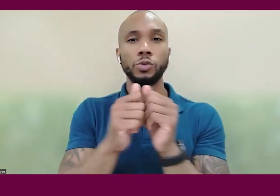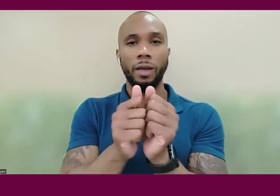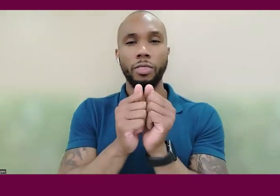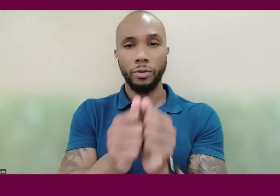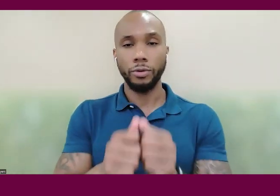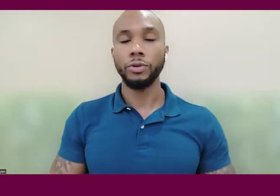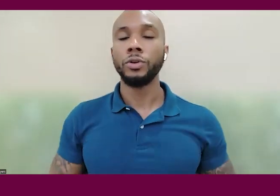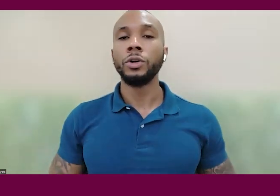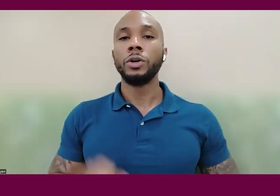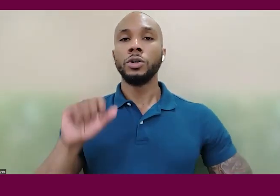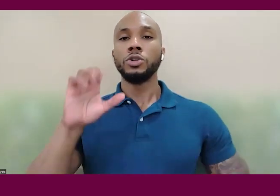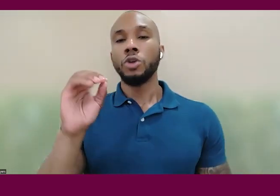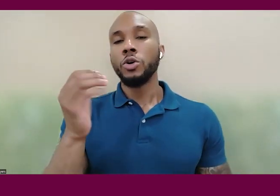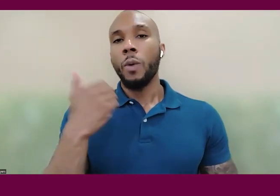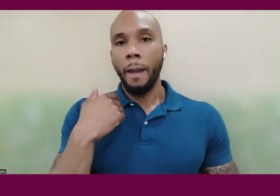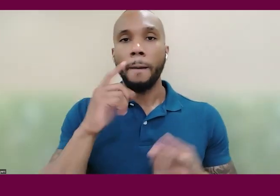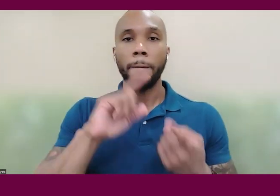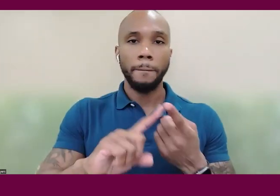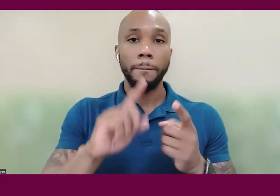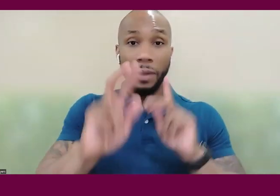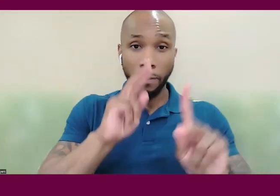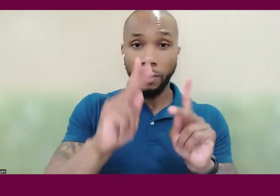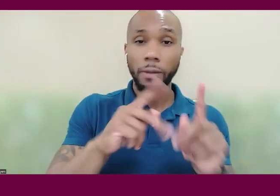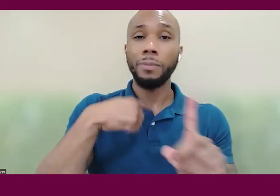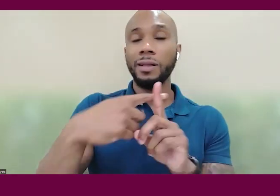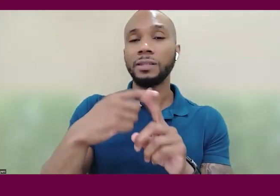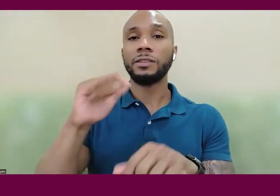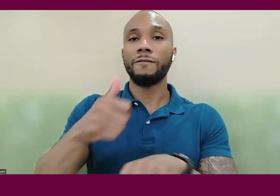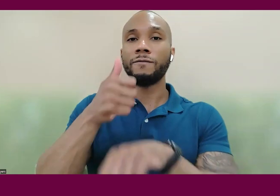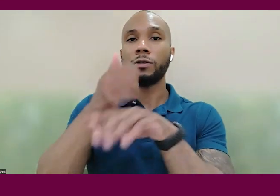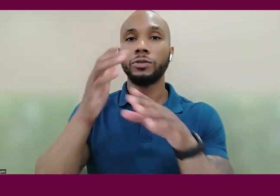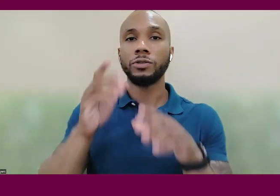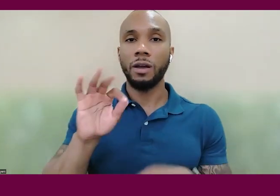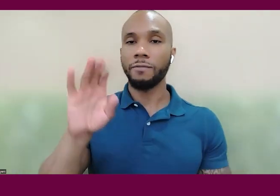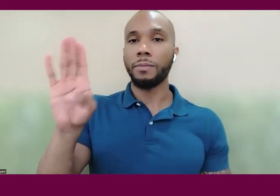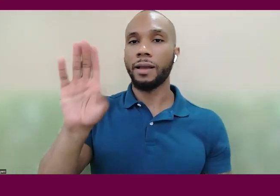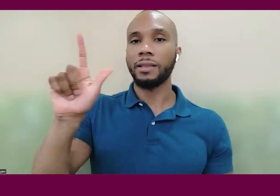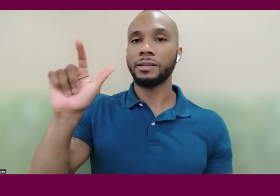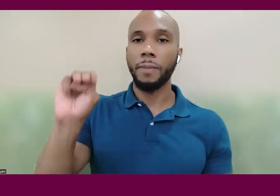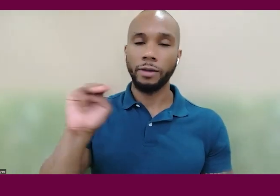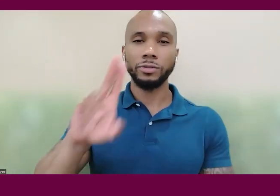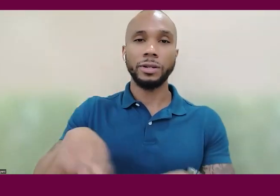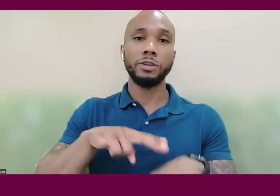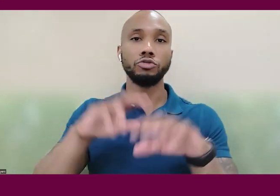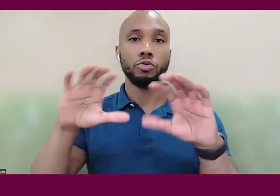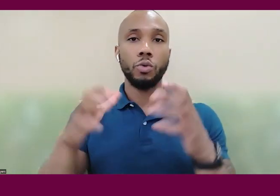So you had the people, and then the founders of the Black Lives Matter national group,